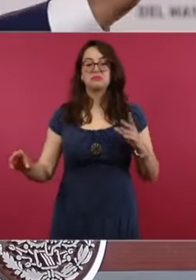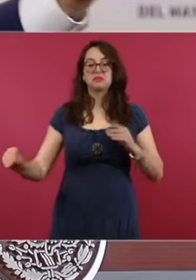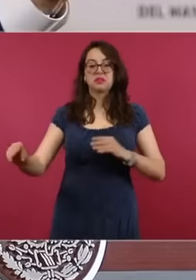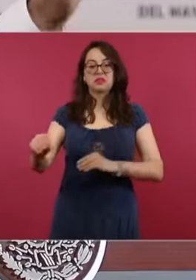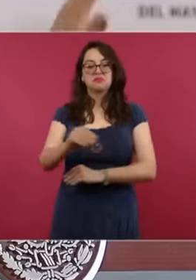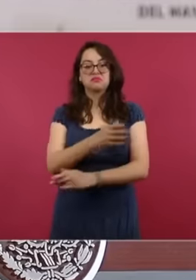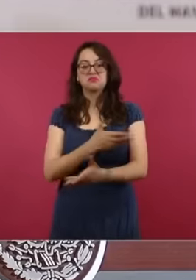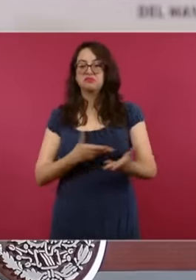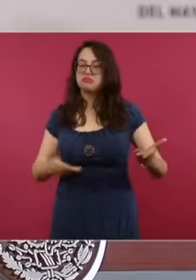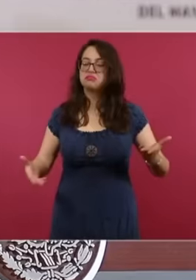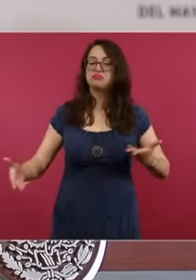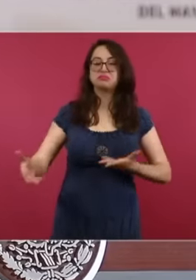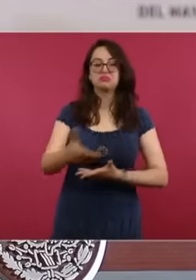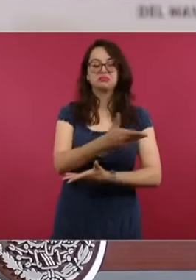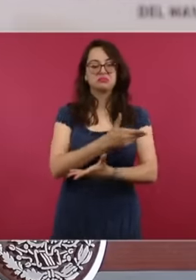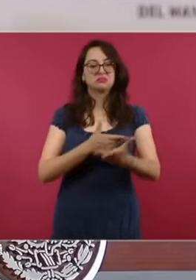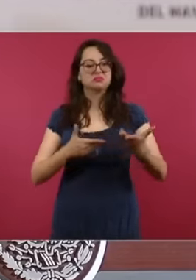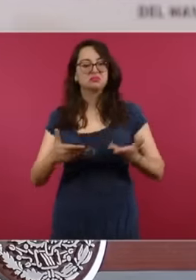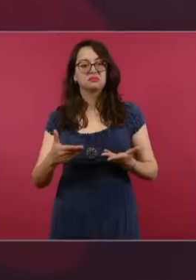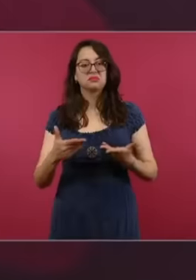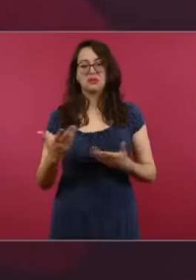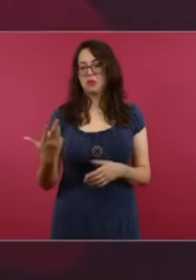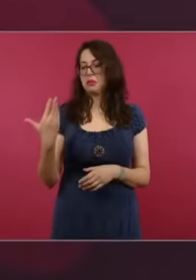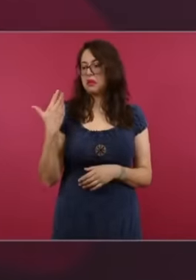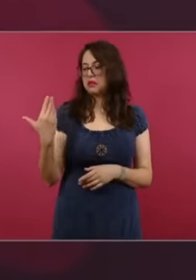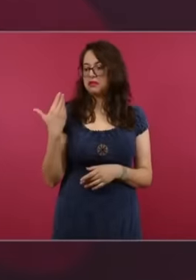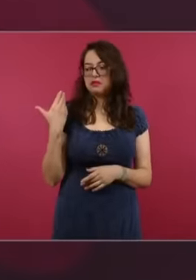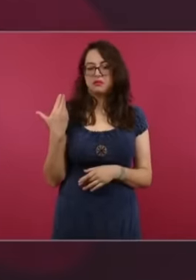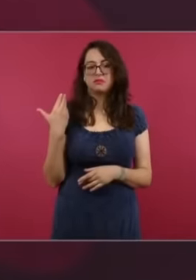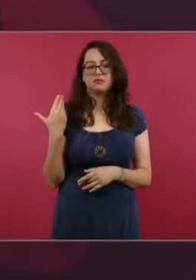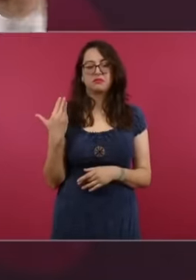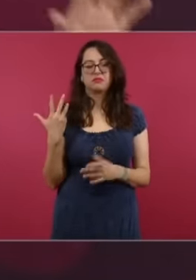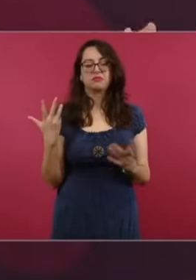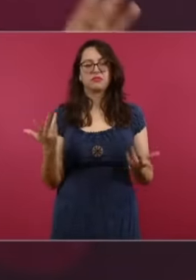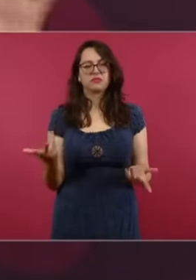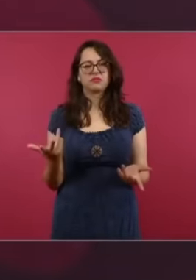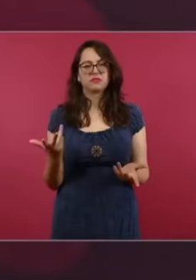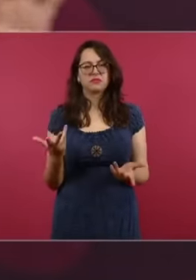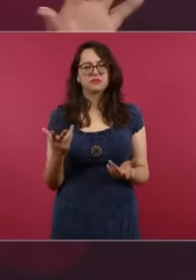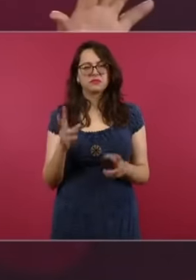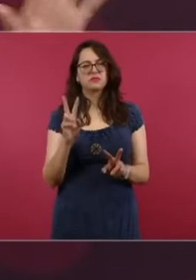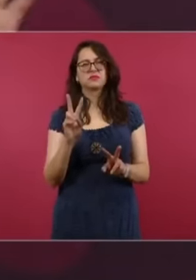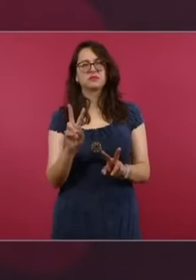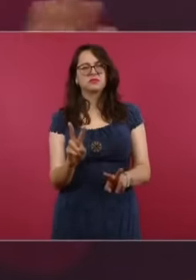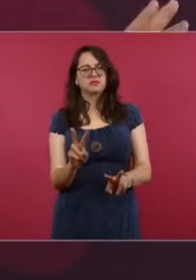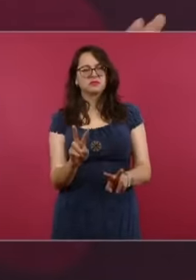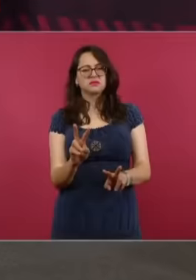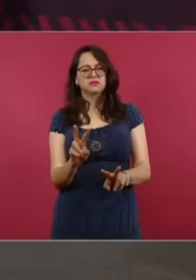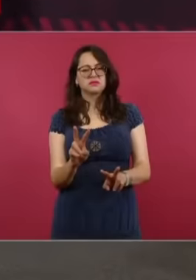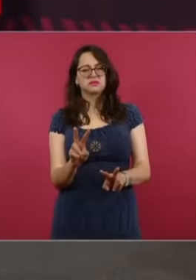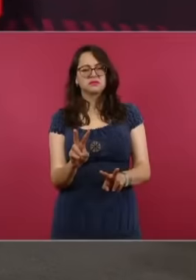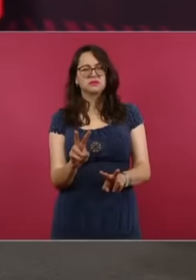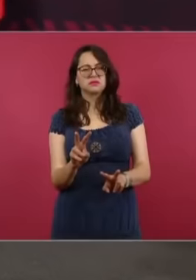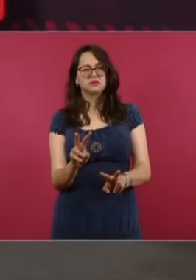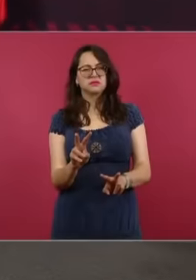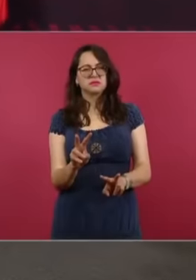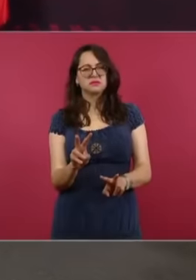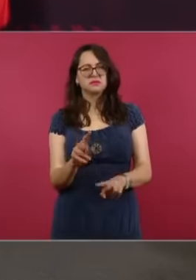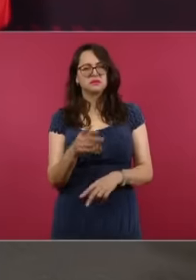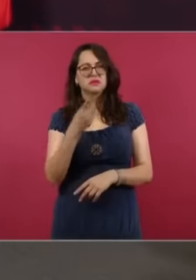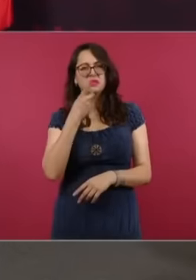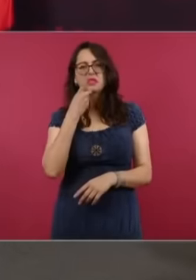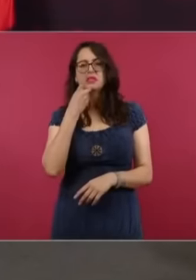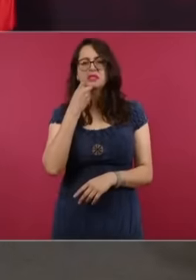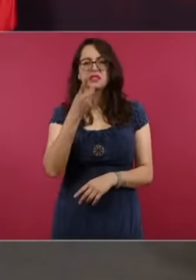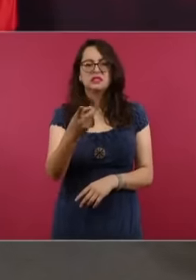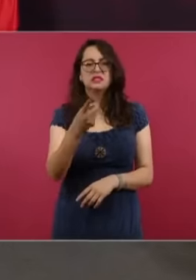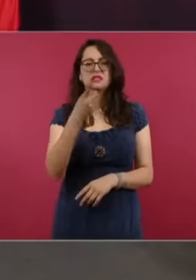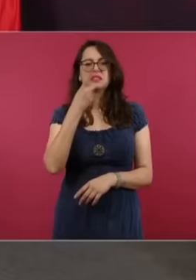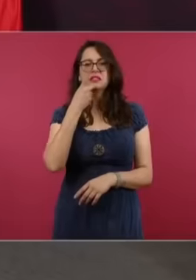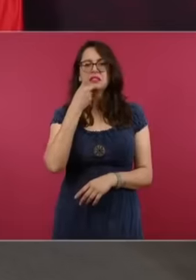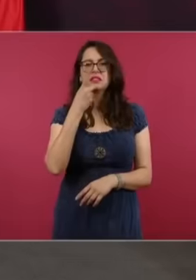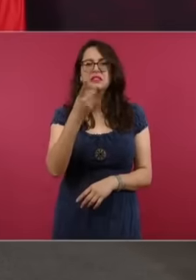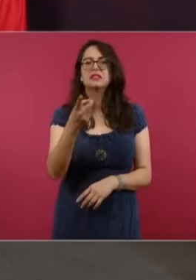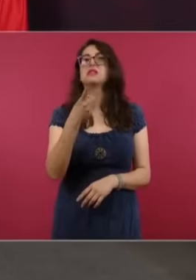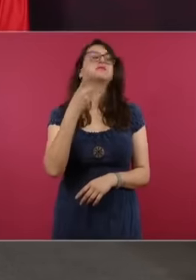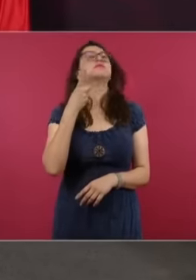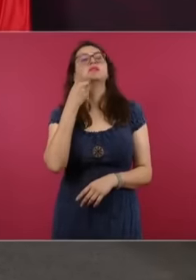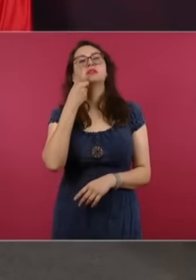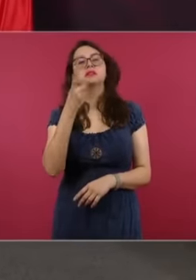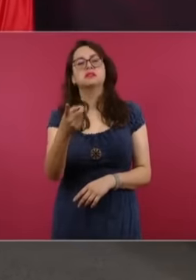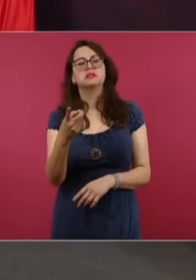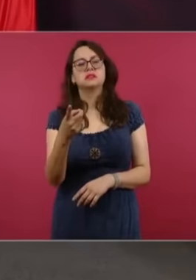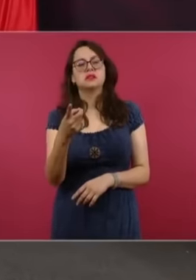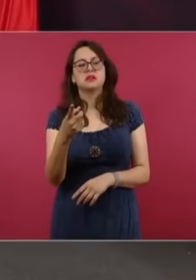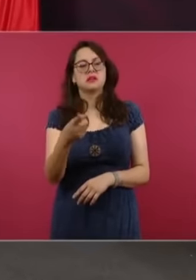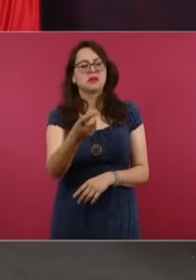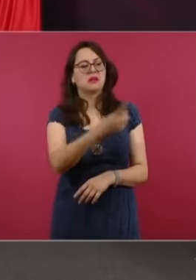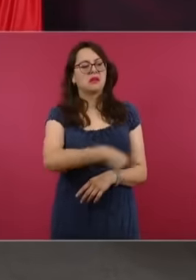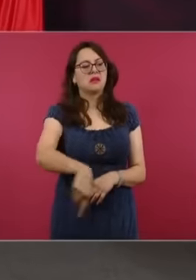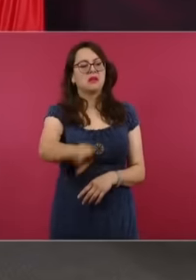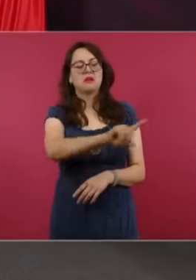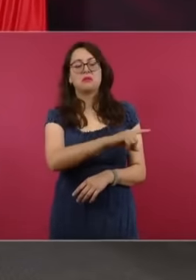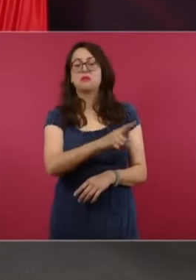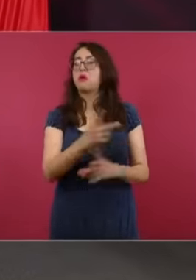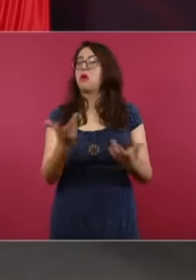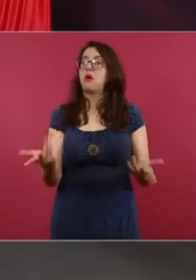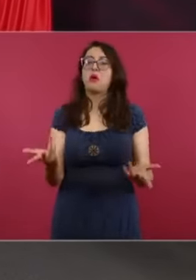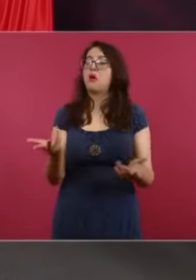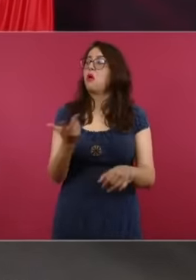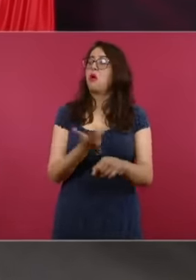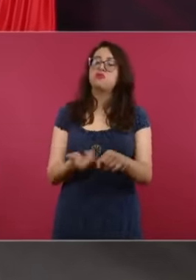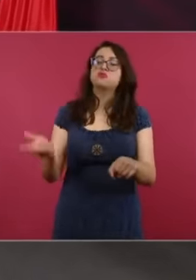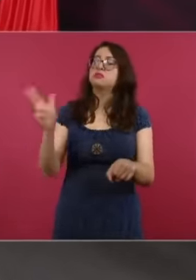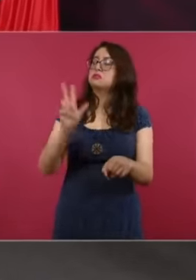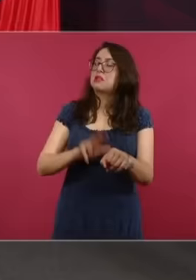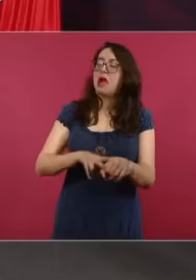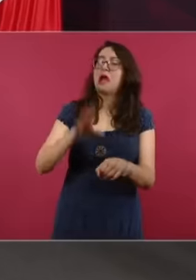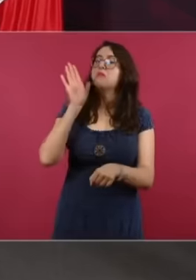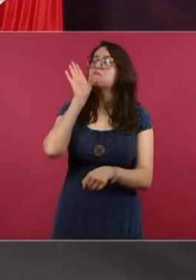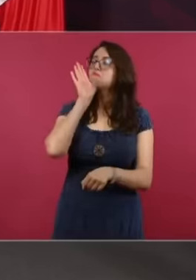analyze it We talked about what our adversaries of the